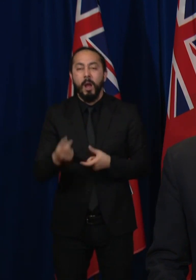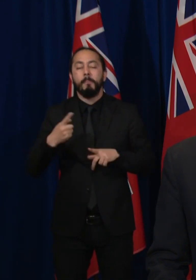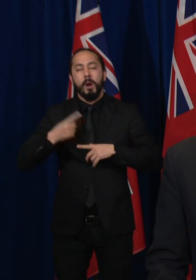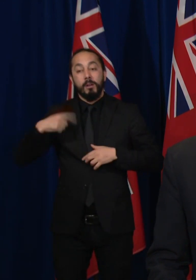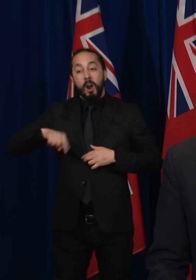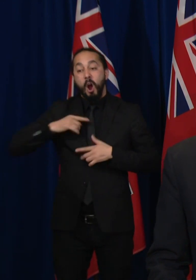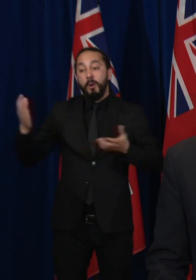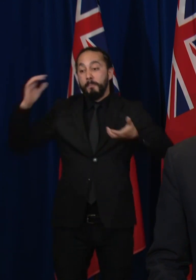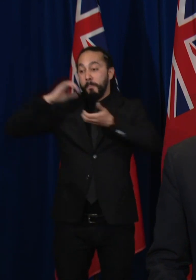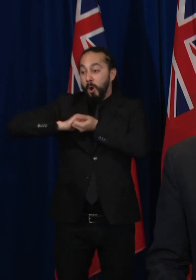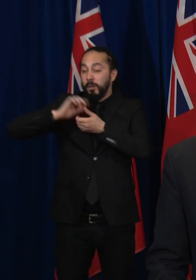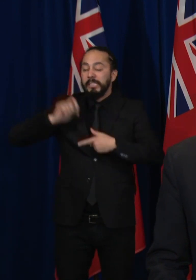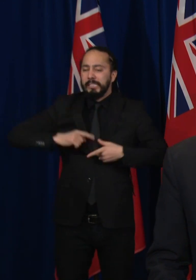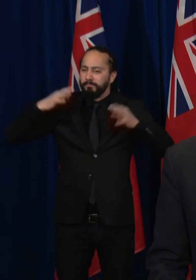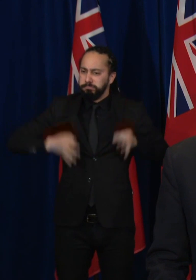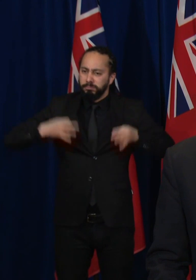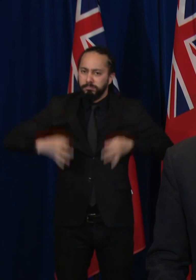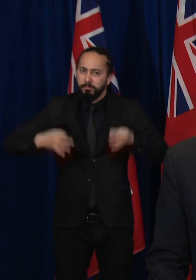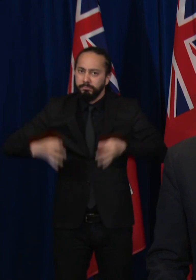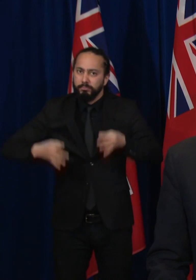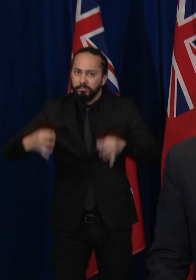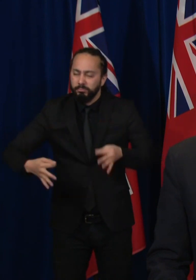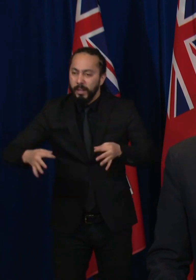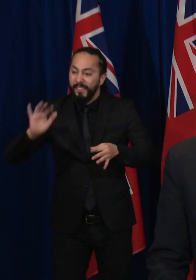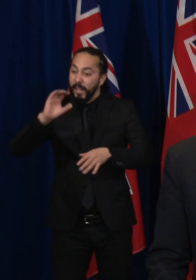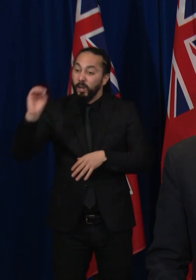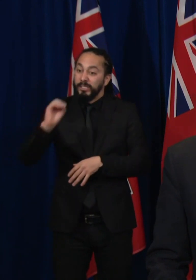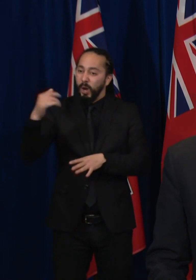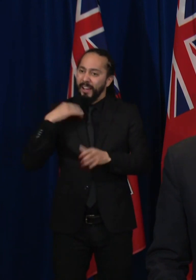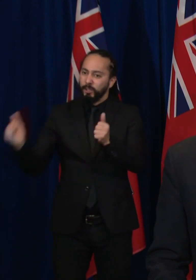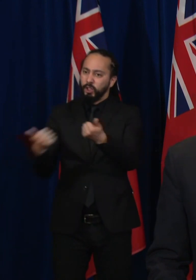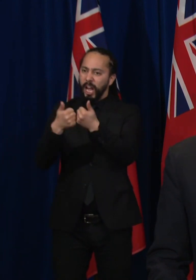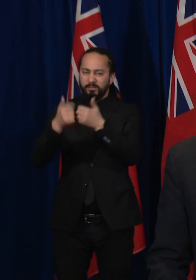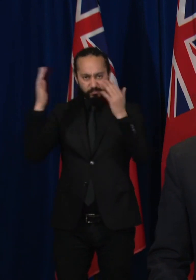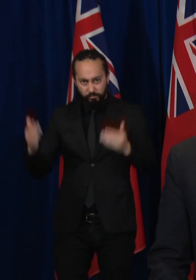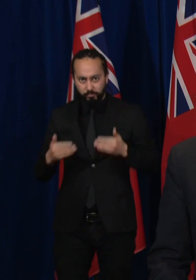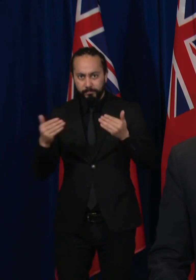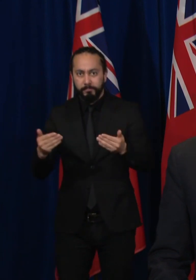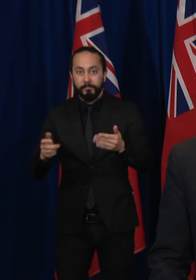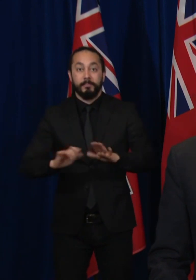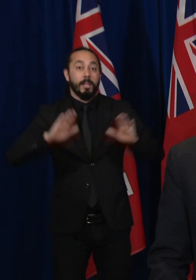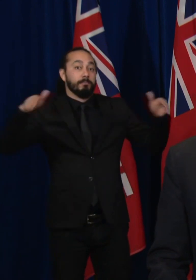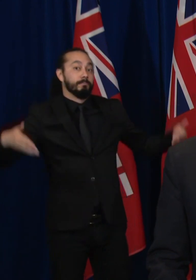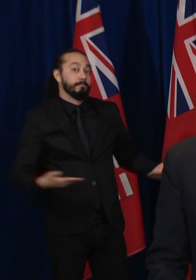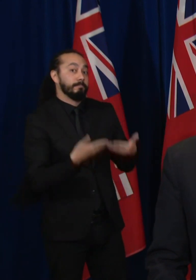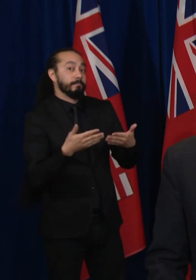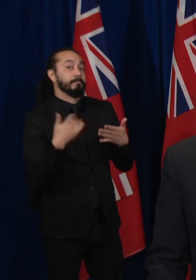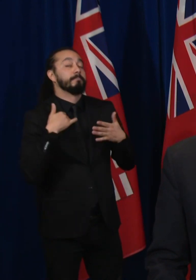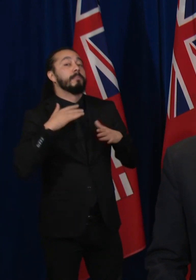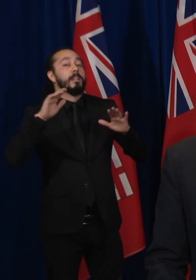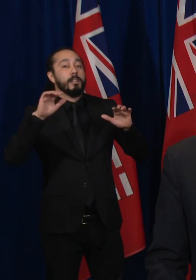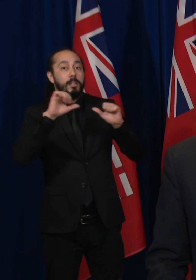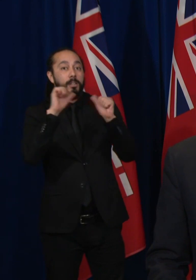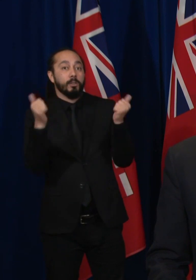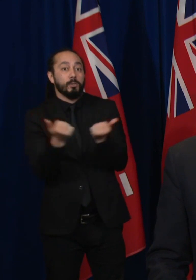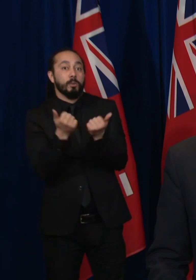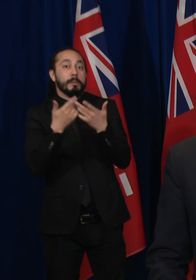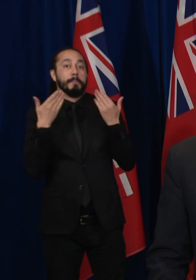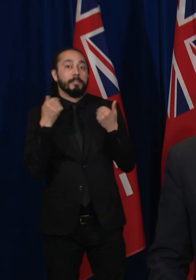Ontario will weather the challenges and dedicated to the proposition that "all men are created equal". ahead ahead. Now I'd like to introduce our colleague associate Minister of Small Business and red Now we are engaged in a great civil war,